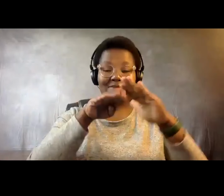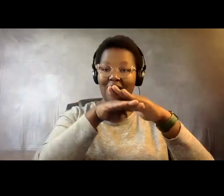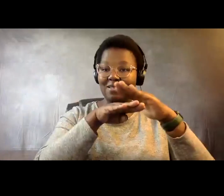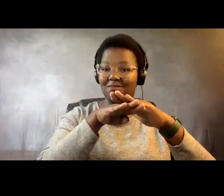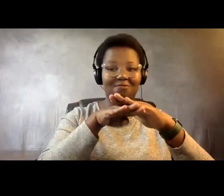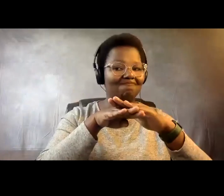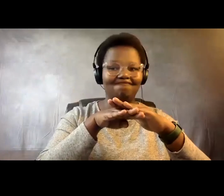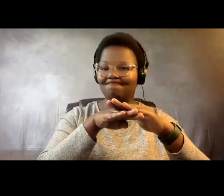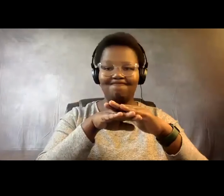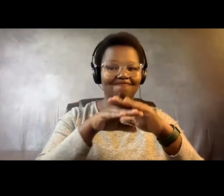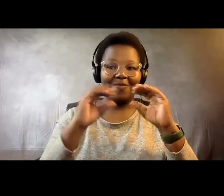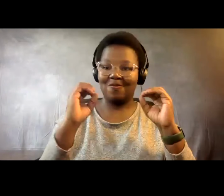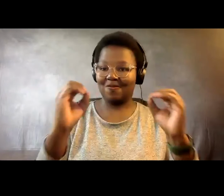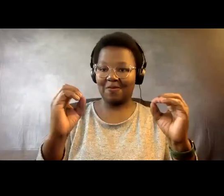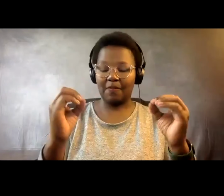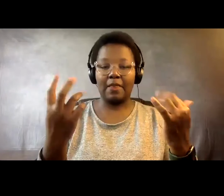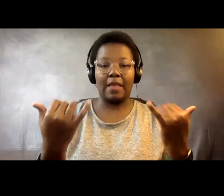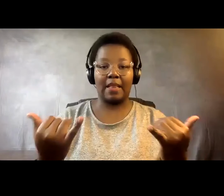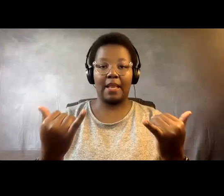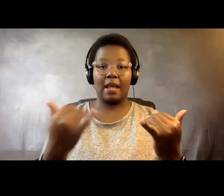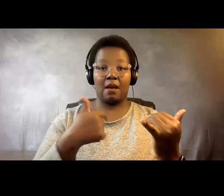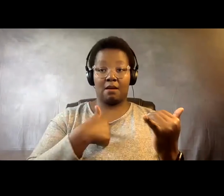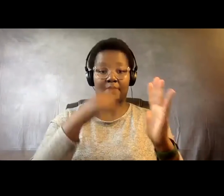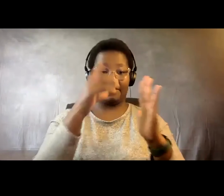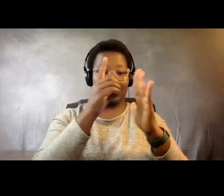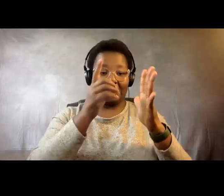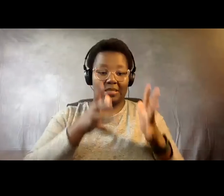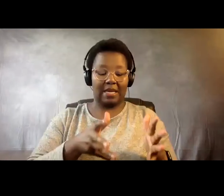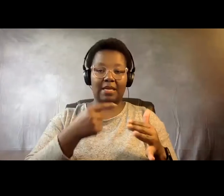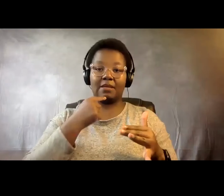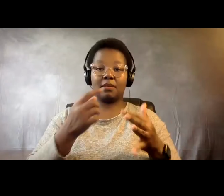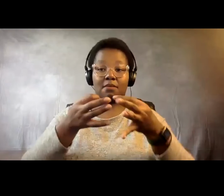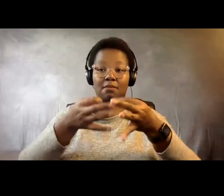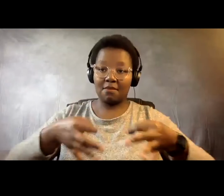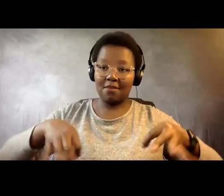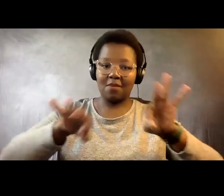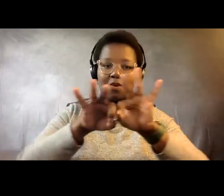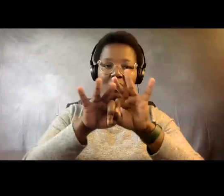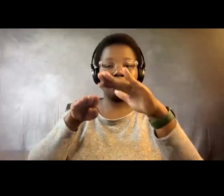As a designer, a lot of us sadly think that accessibility is the job of the dev team,